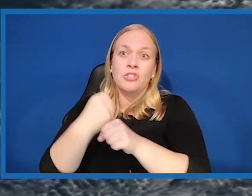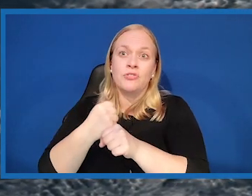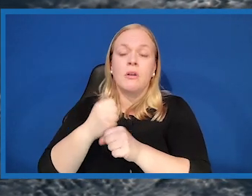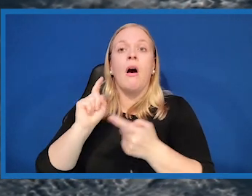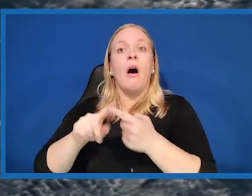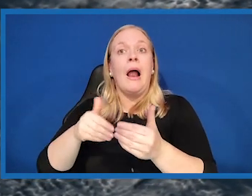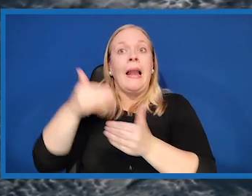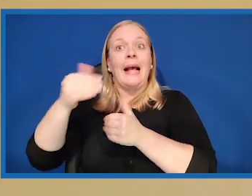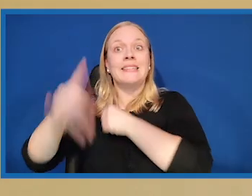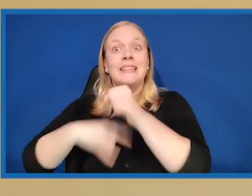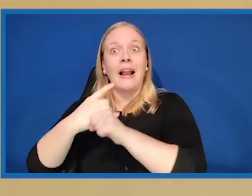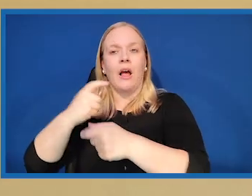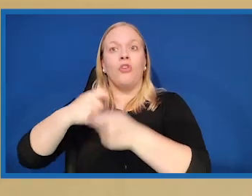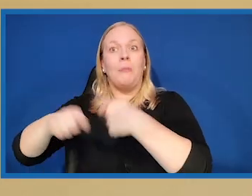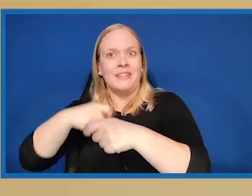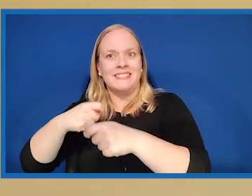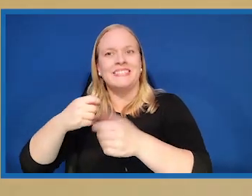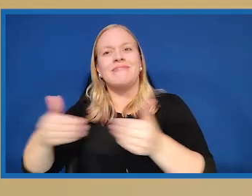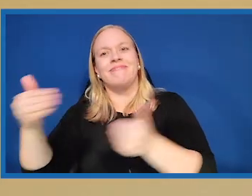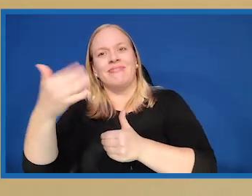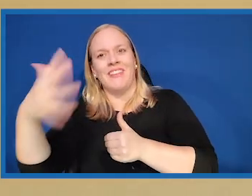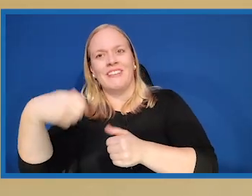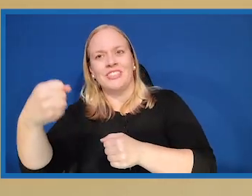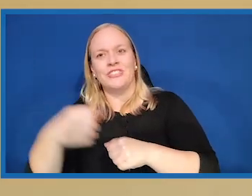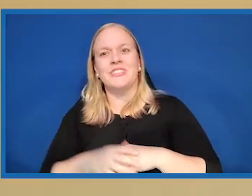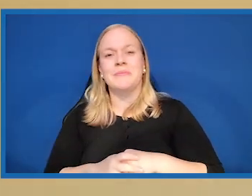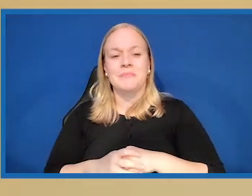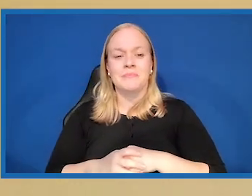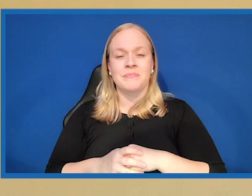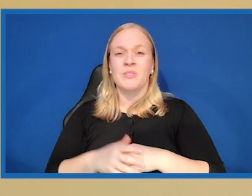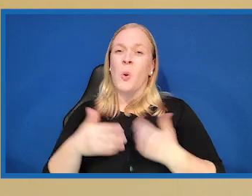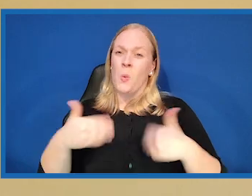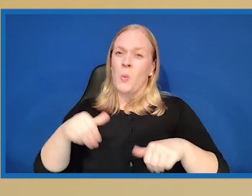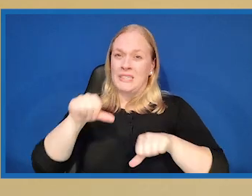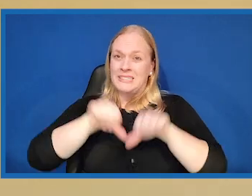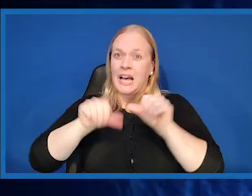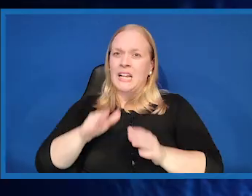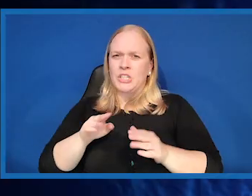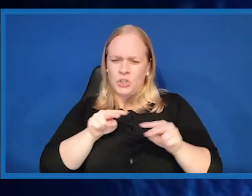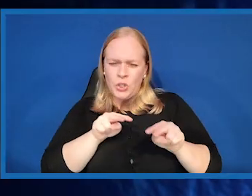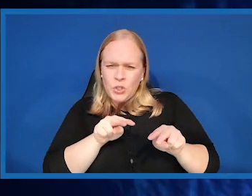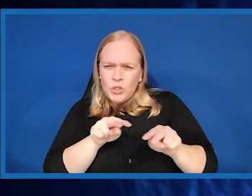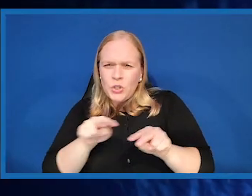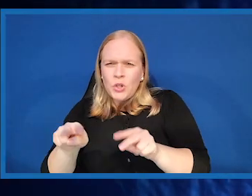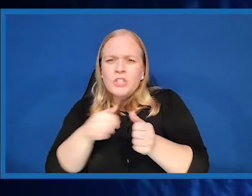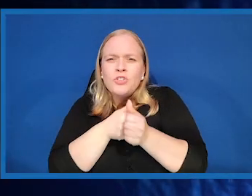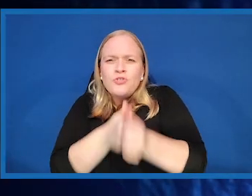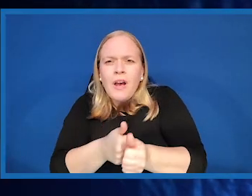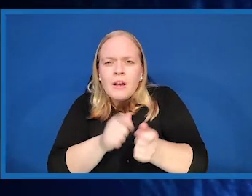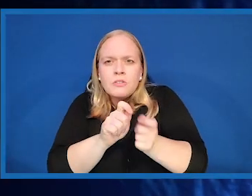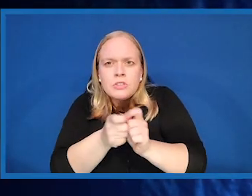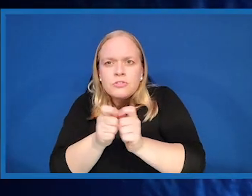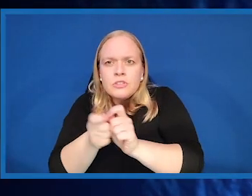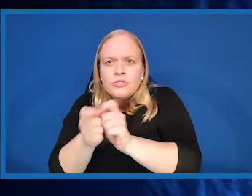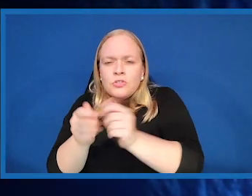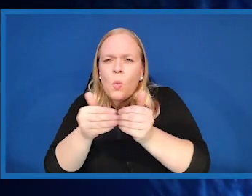AT ALL, UH, AGAIN. SO THE SCIENTISTS ARE LOOKING AT A VERY, UH-UH CHANGES OVER A LARGE, UH-UH, AMOUNT OF TIME,